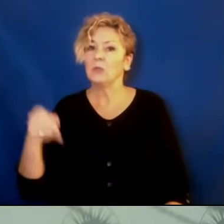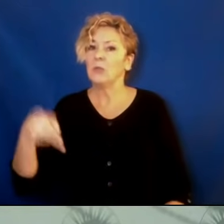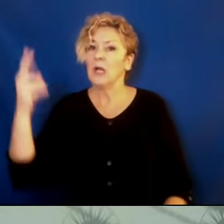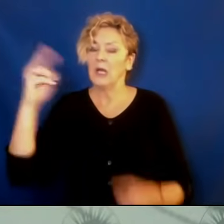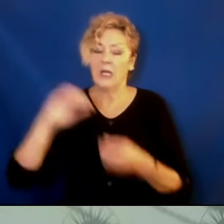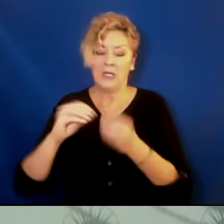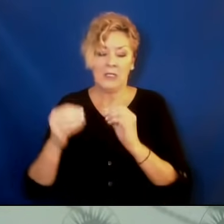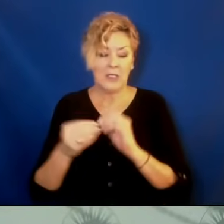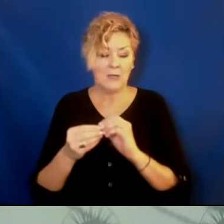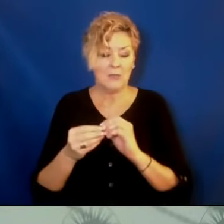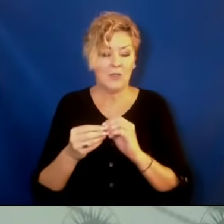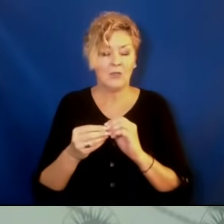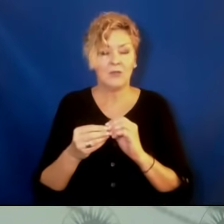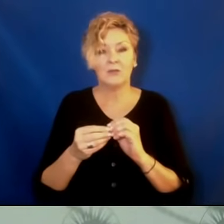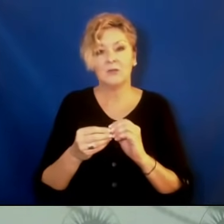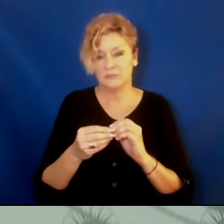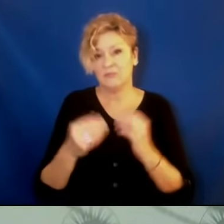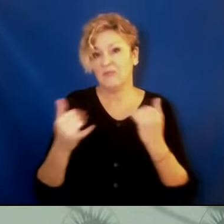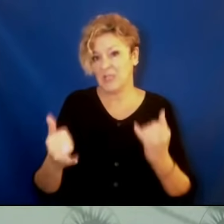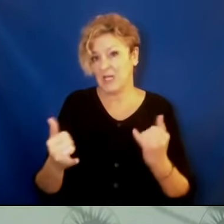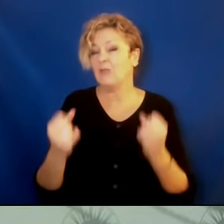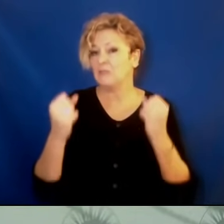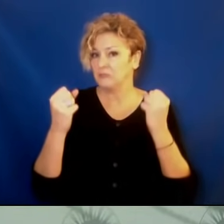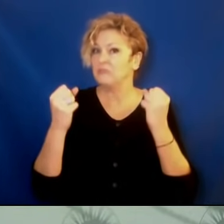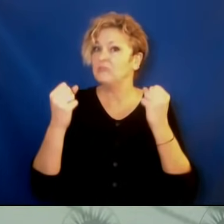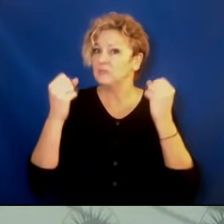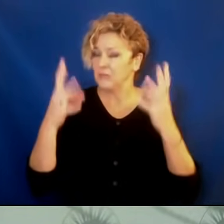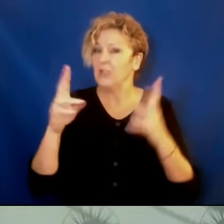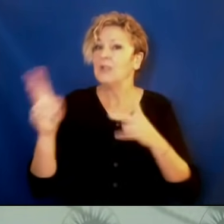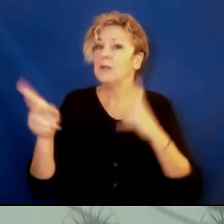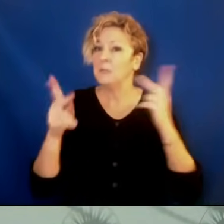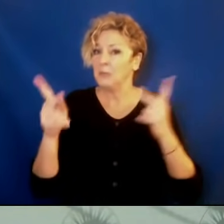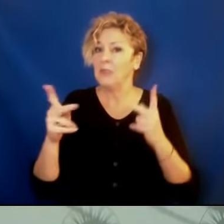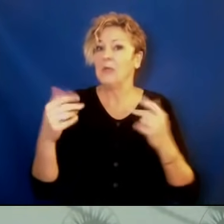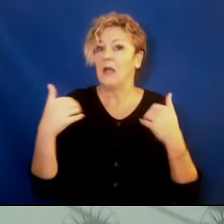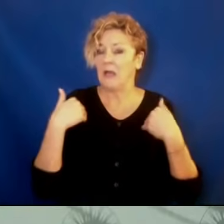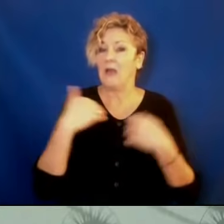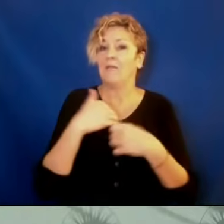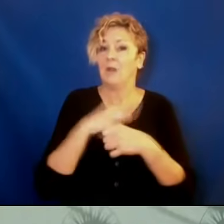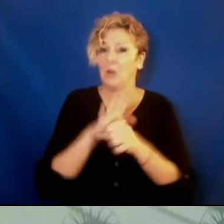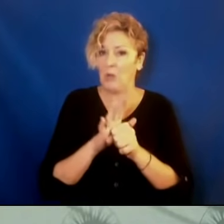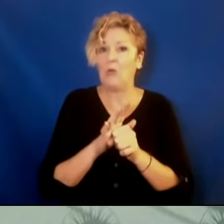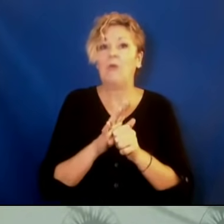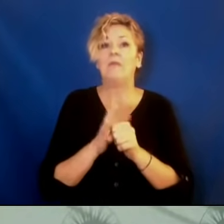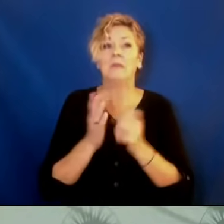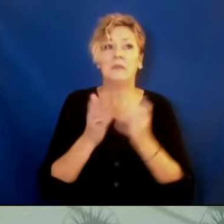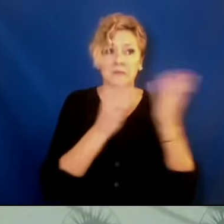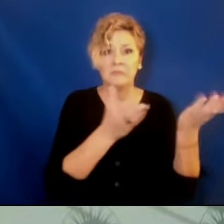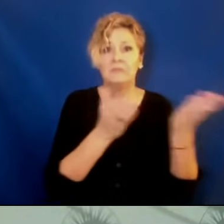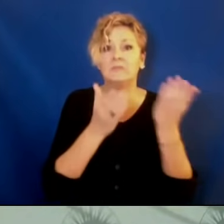I want to note obviously that 1120 cases is a lot of cases over three days.